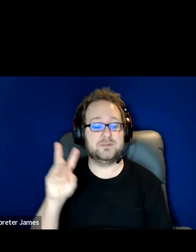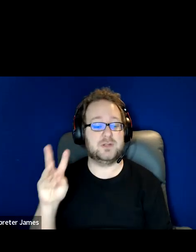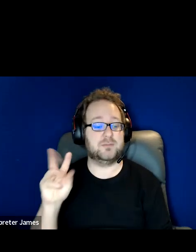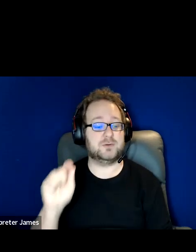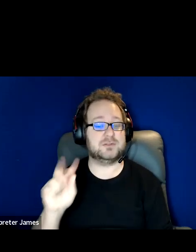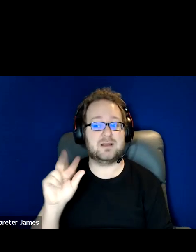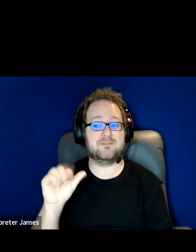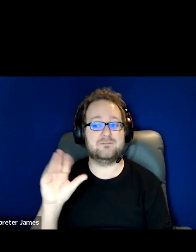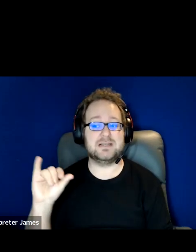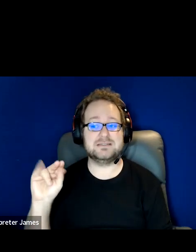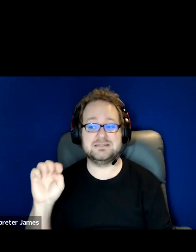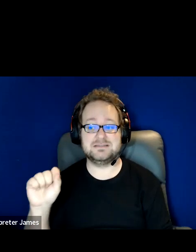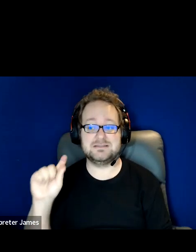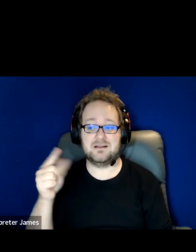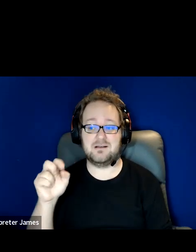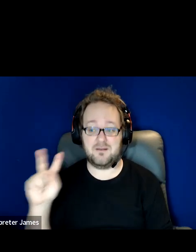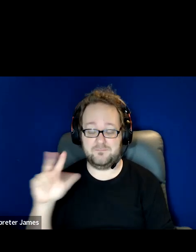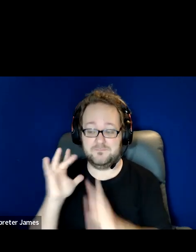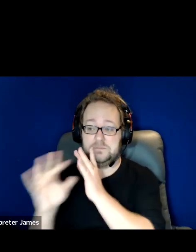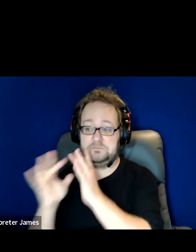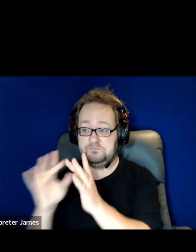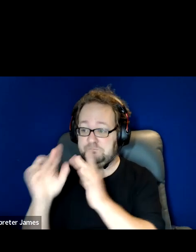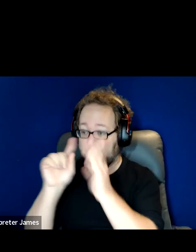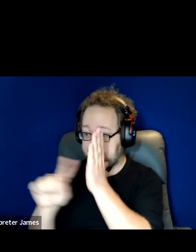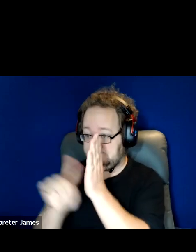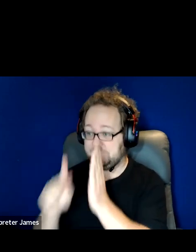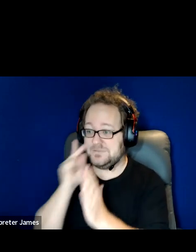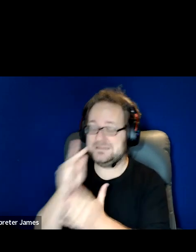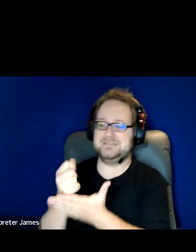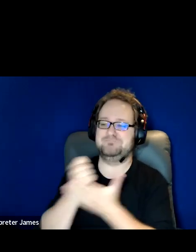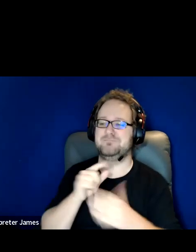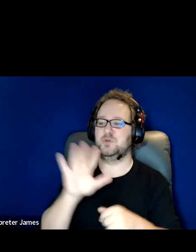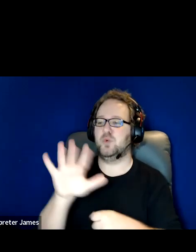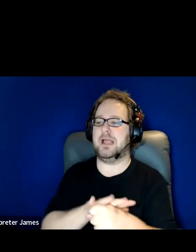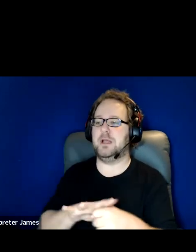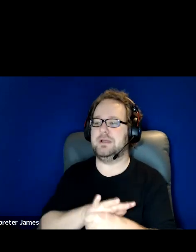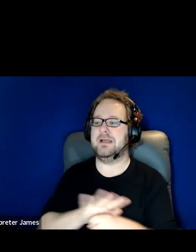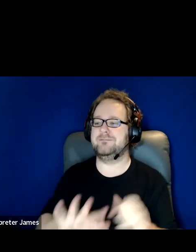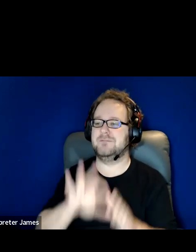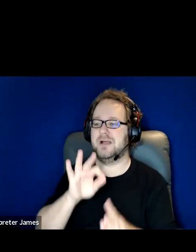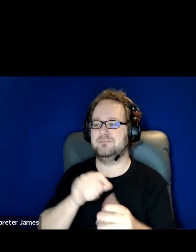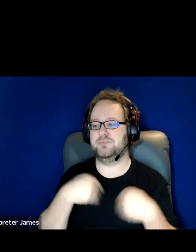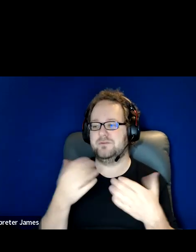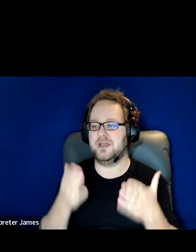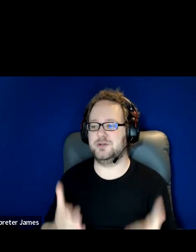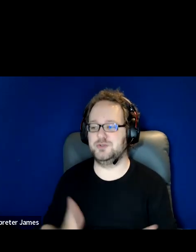provider closest to you that offers no cost COVID 19 vaccines through this program.